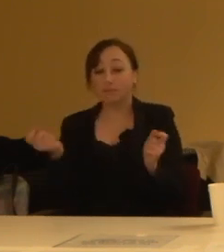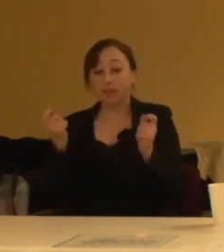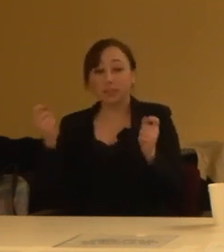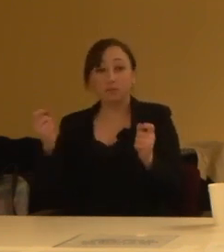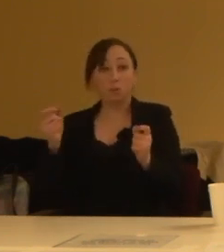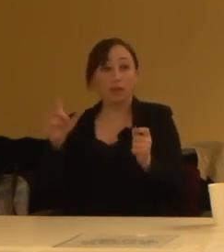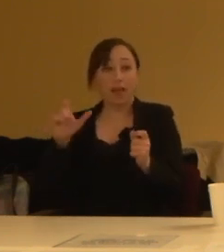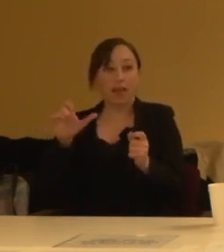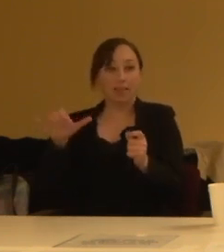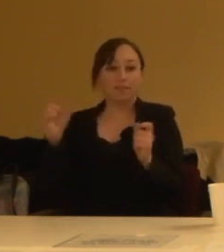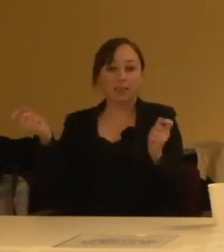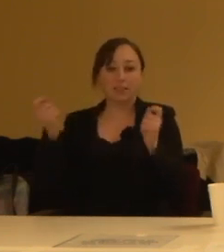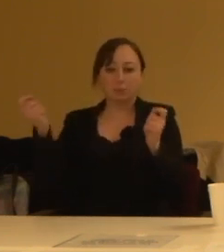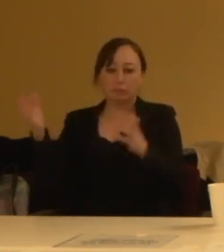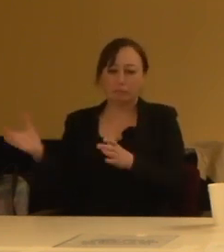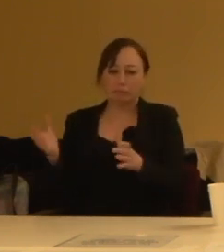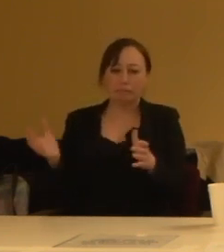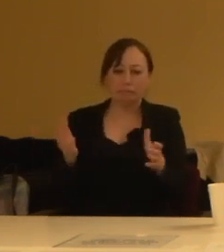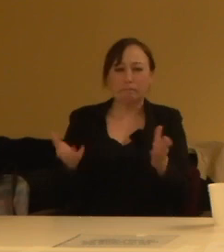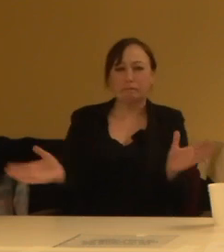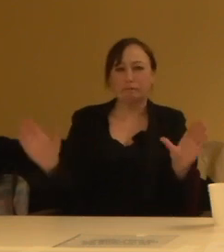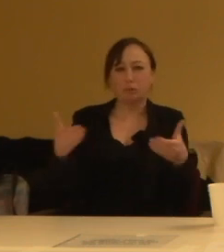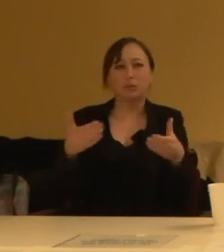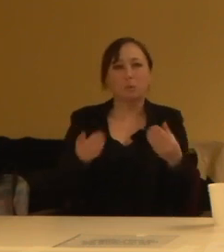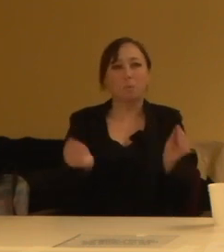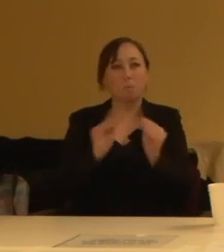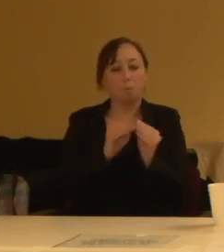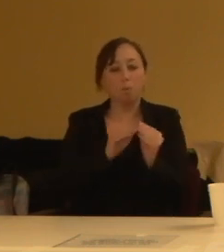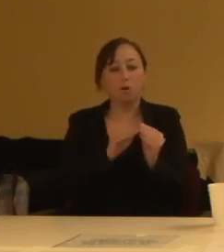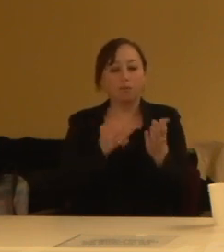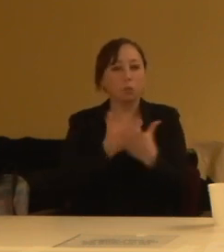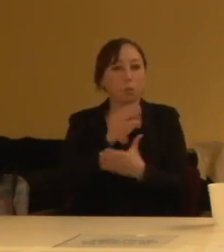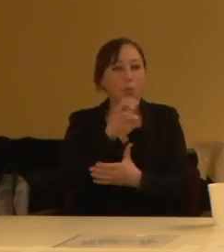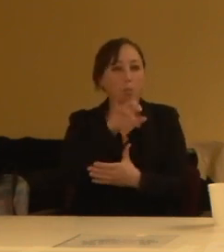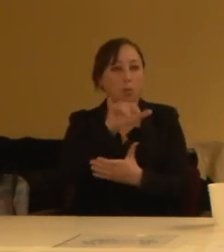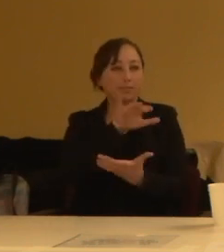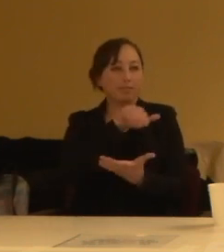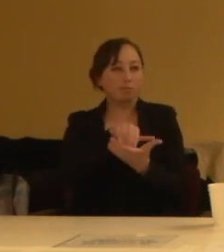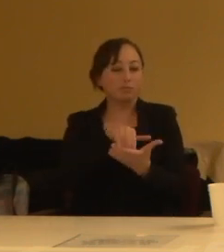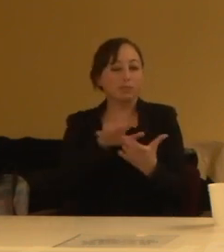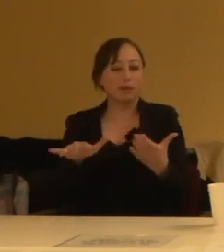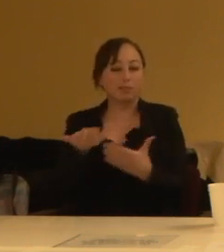help people in Houston to see it. And they also do completely free performances. So I'm super excited about that too.